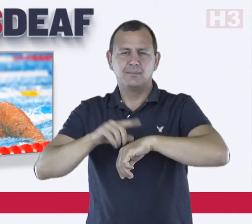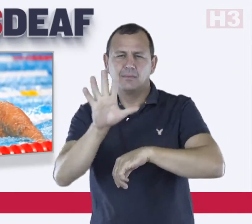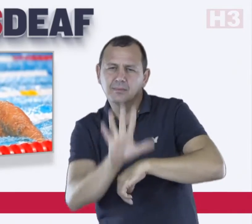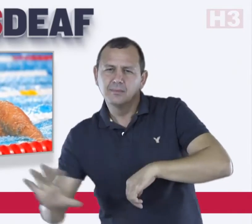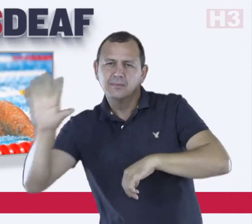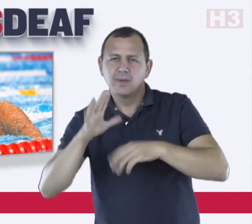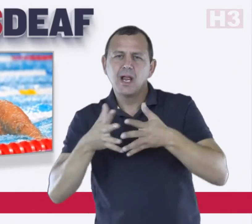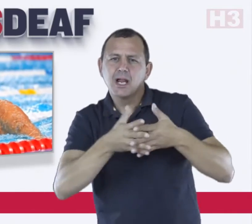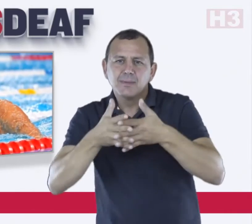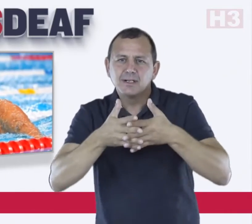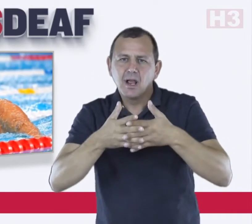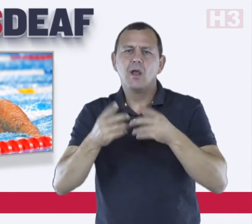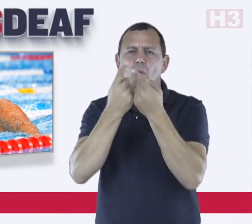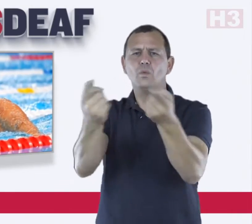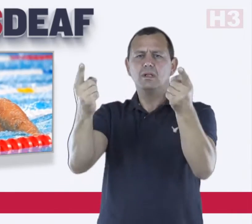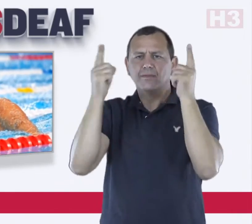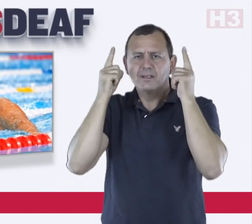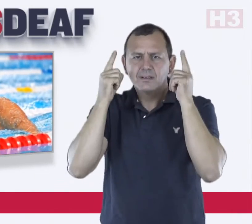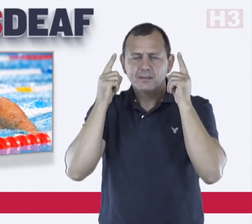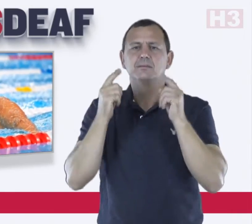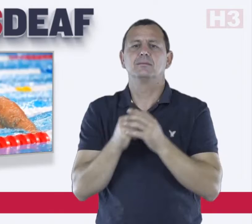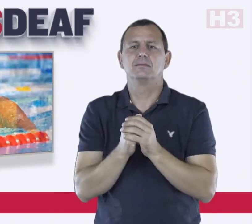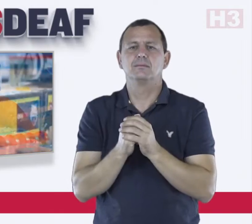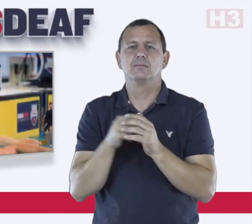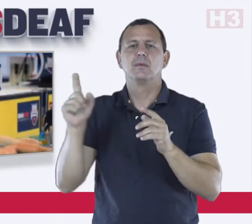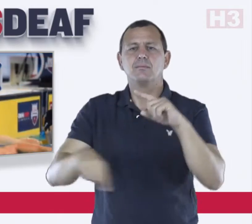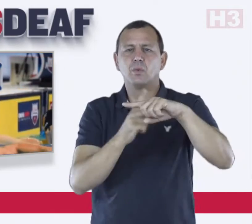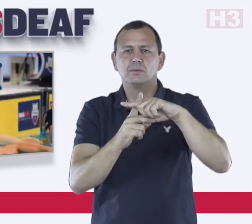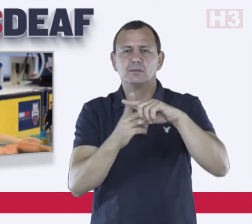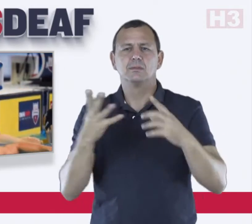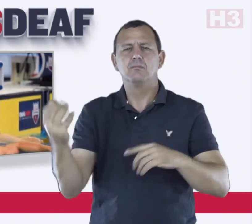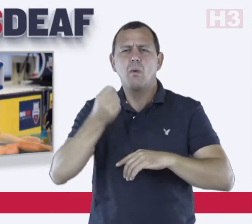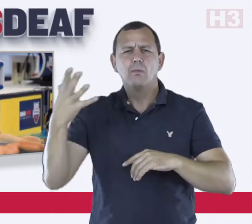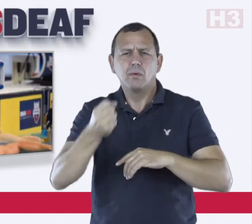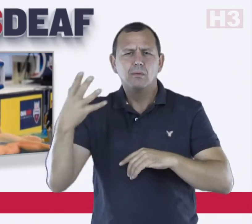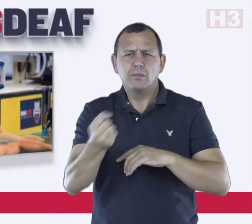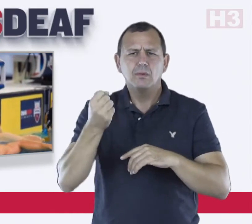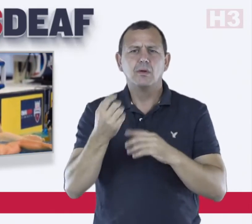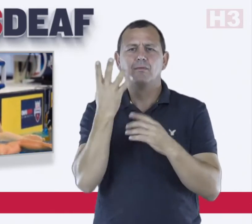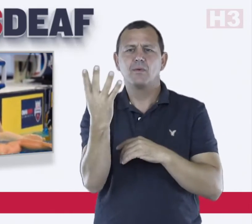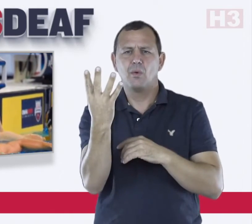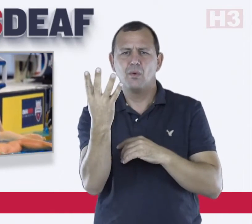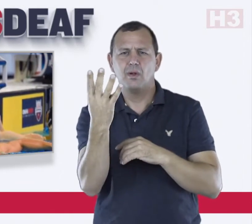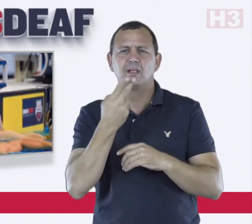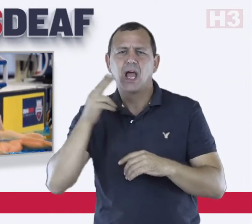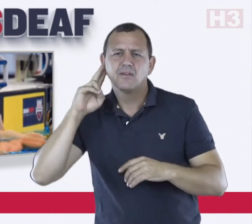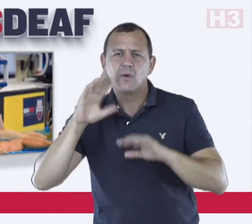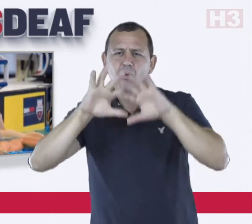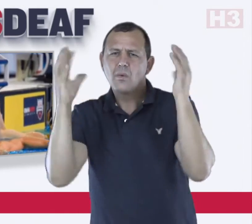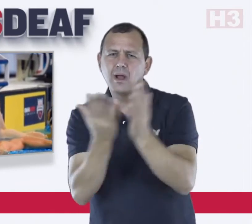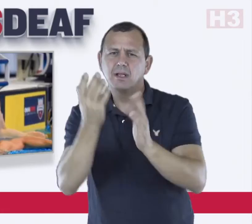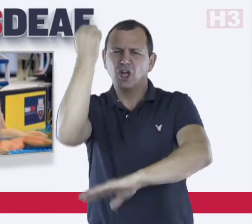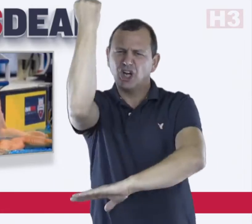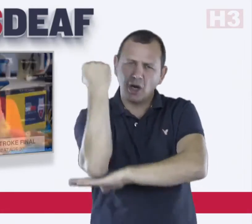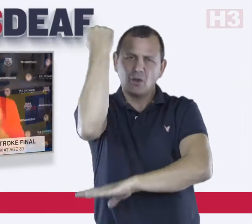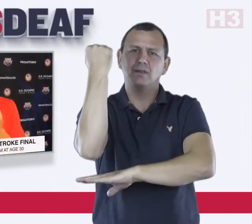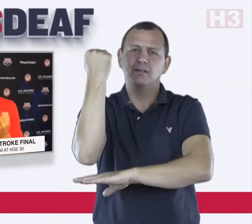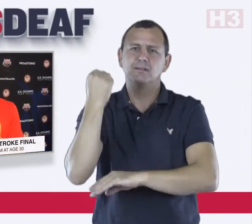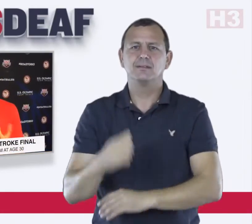in college and holds four deaf world records.